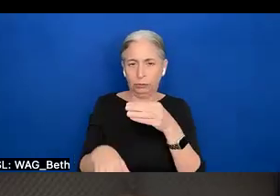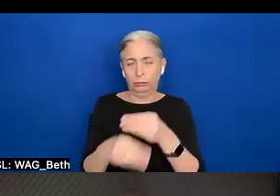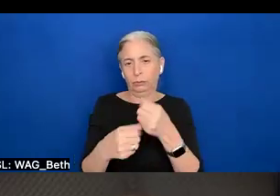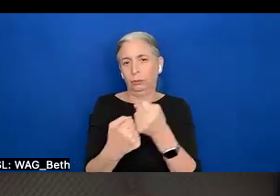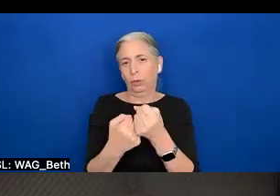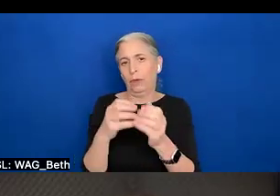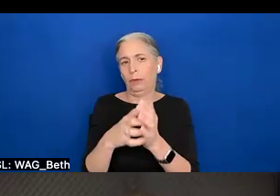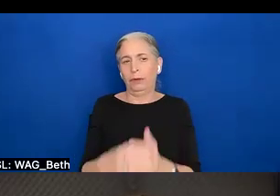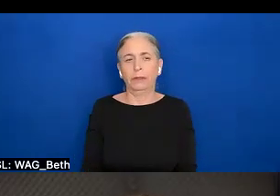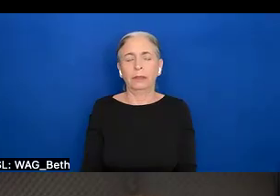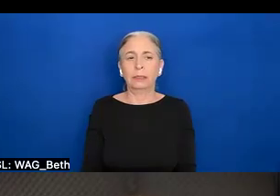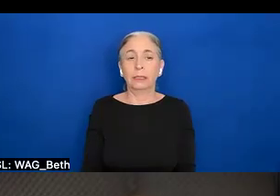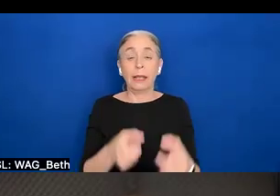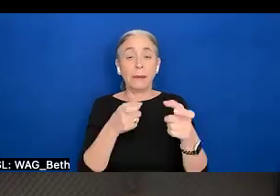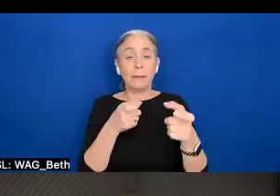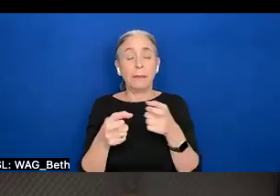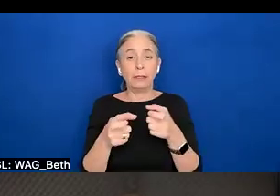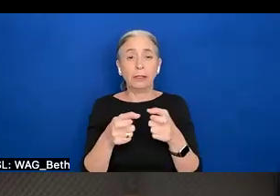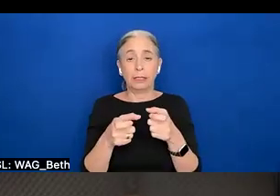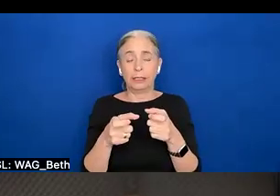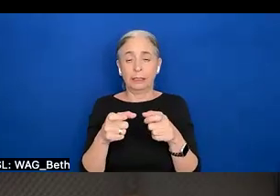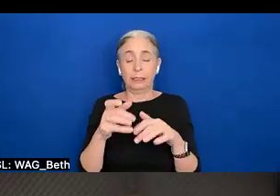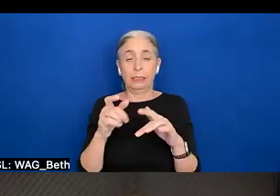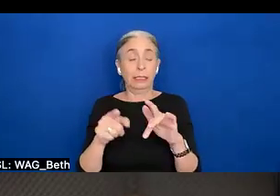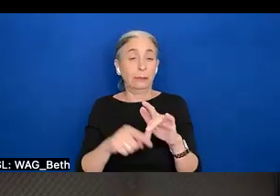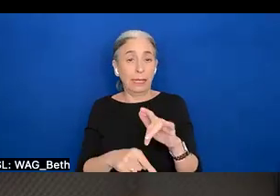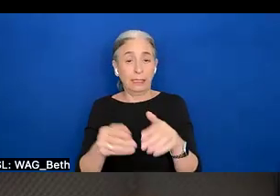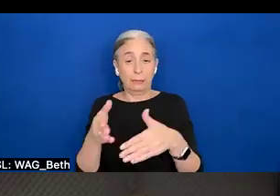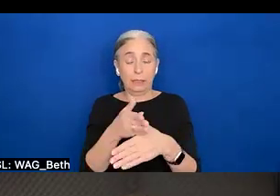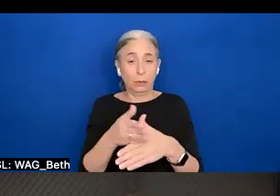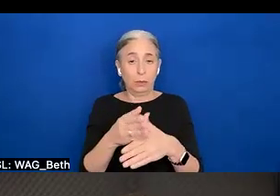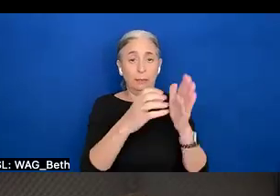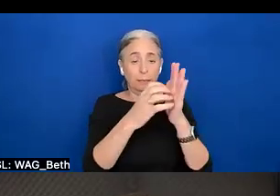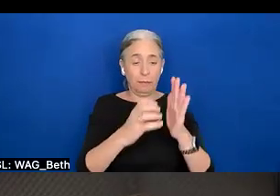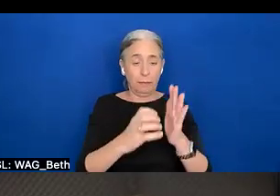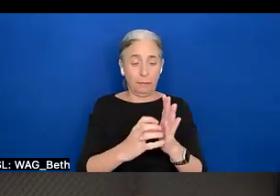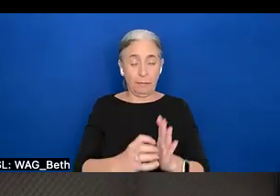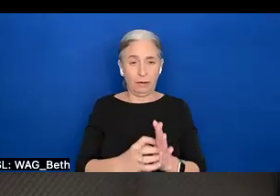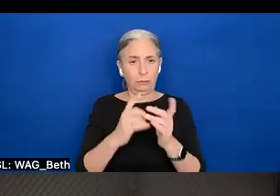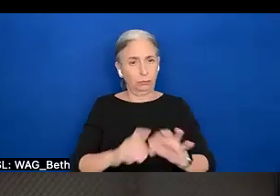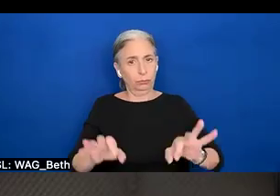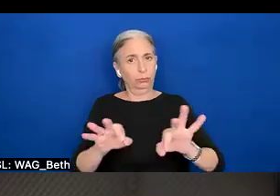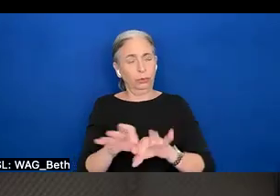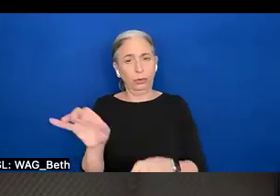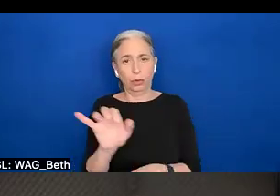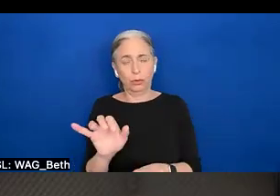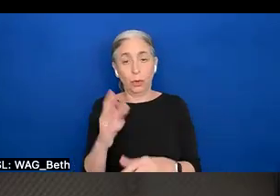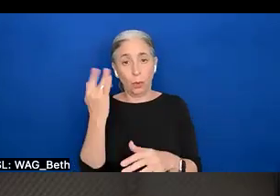For example, managing the spaces between the paragraph and avoiding -- that's very important -- avoiding